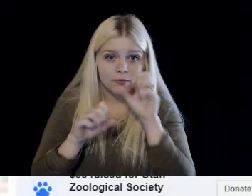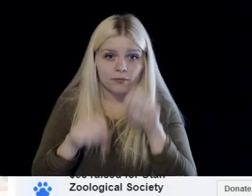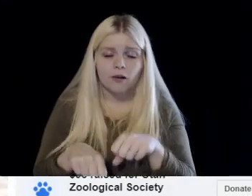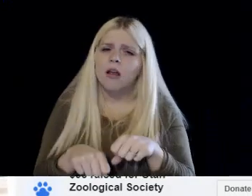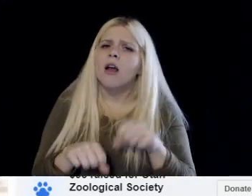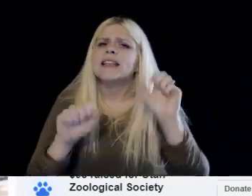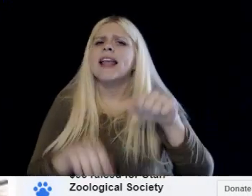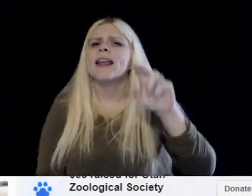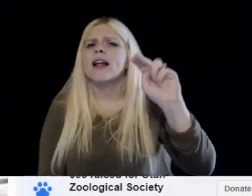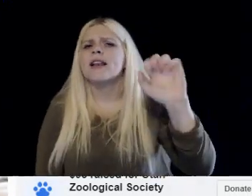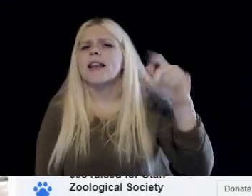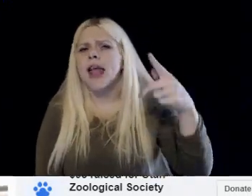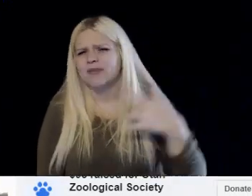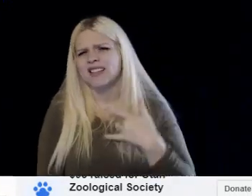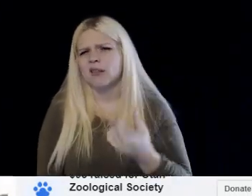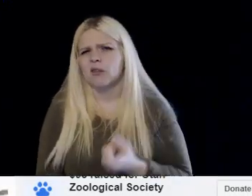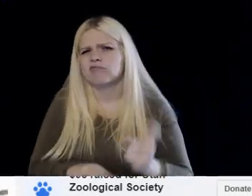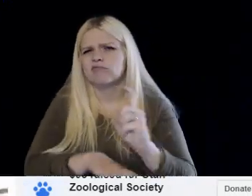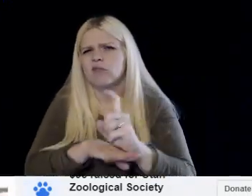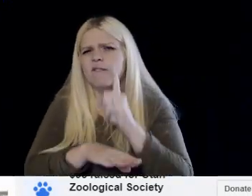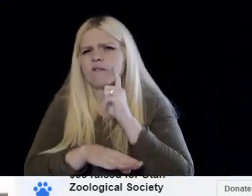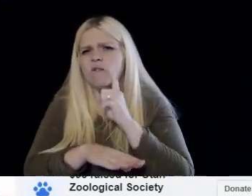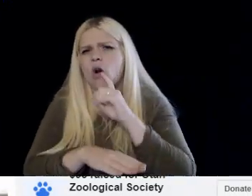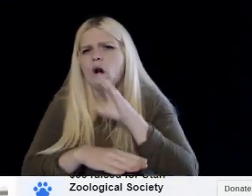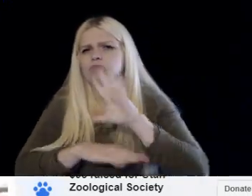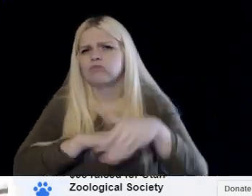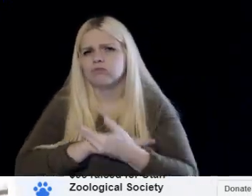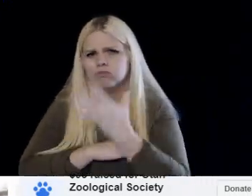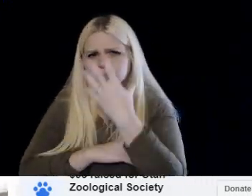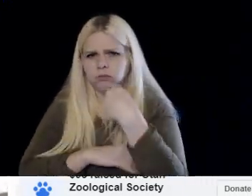So what is alarming to people is, when you watch an animal that is